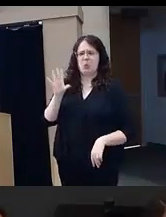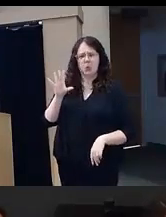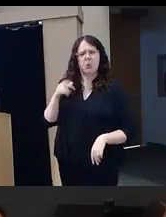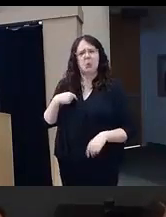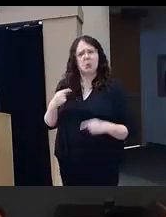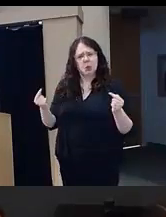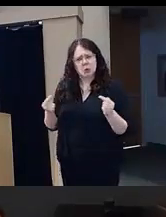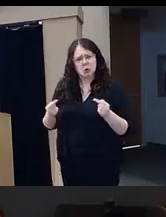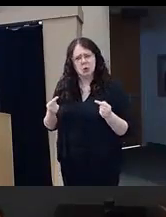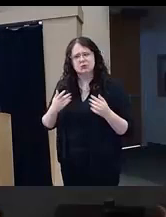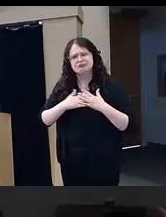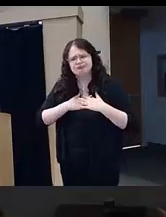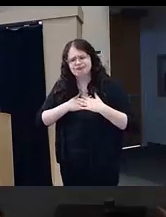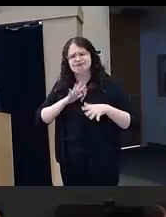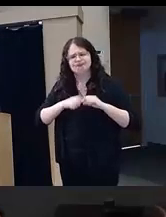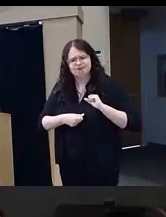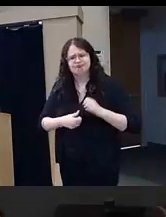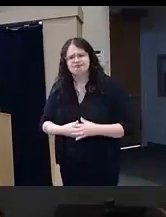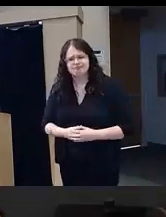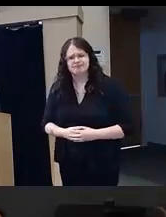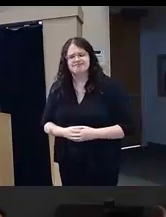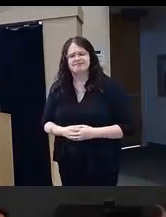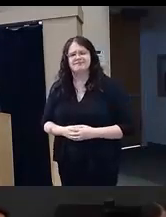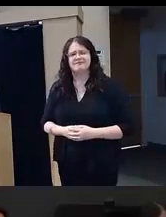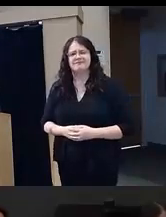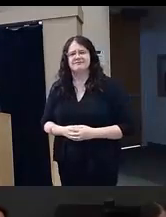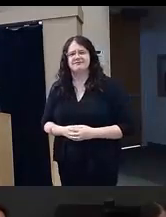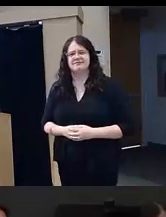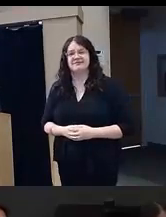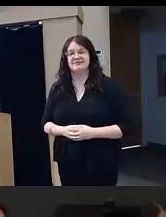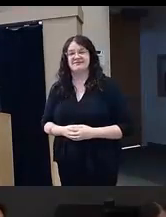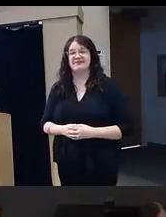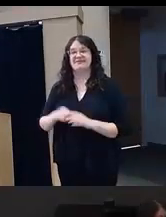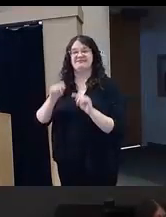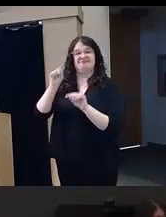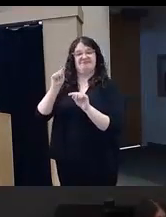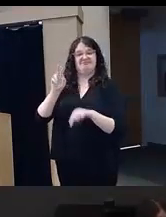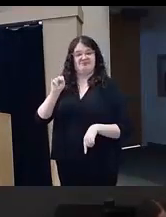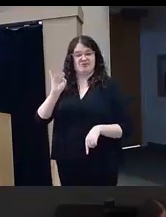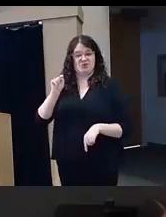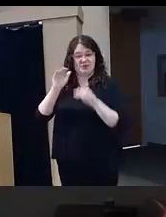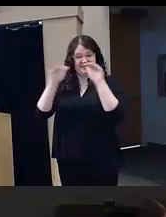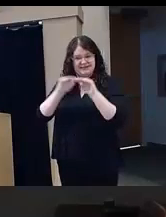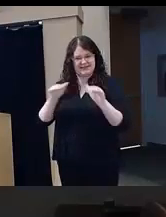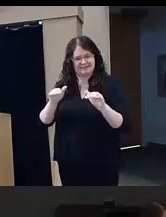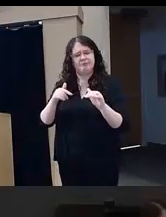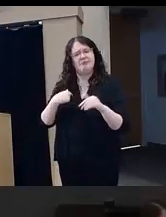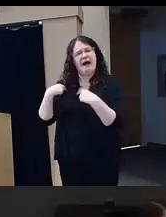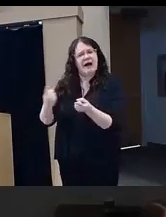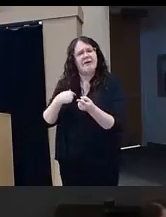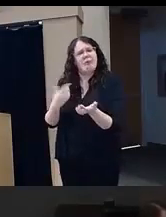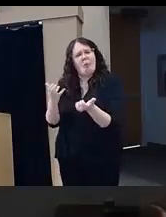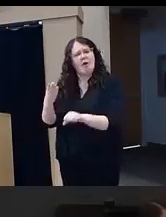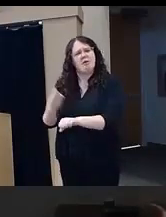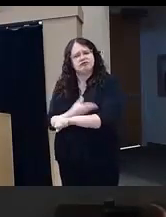to describe it when this is the you these are the units that I've been wanting to renovate and ask